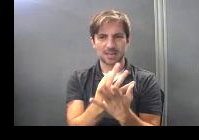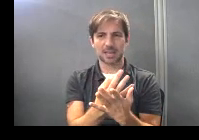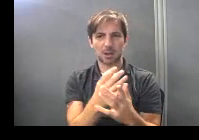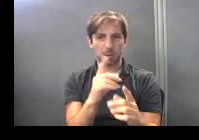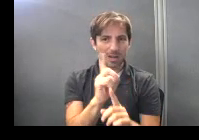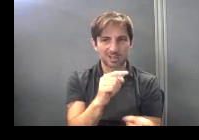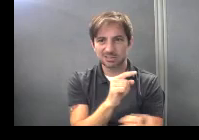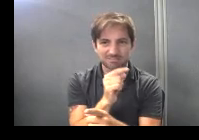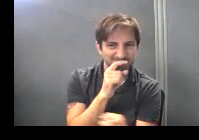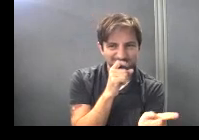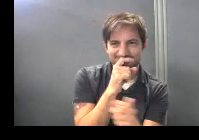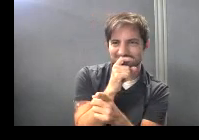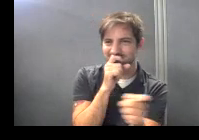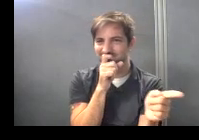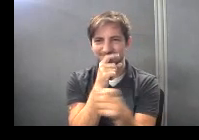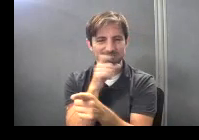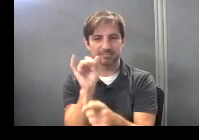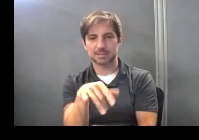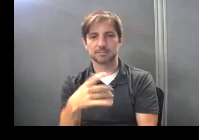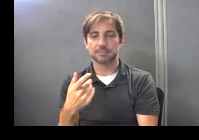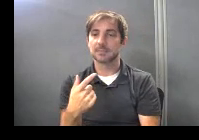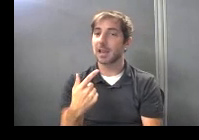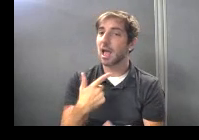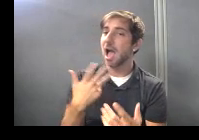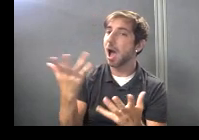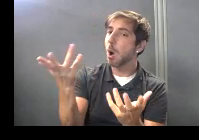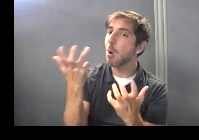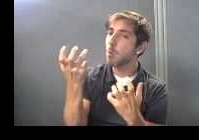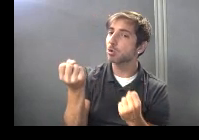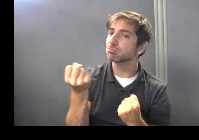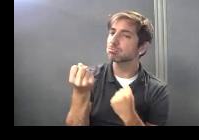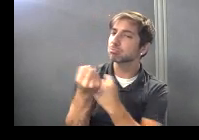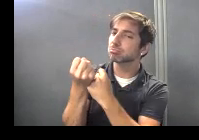I WILL REITERATE WHAT YOU SAID AT SOME POINT.